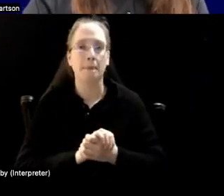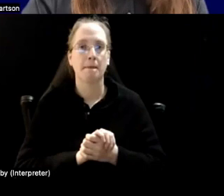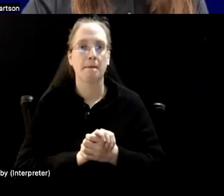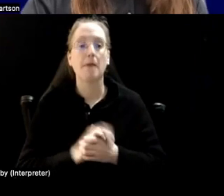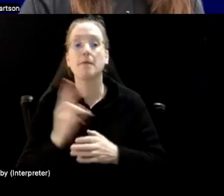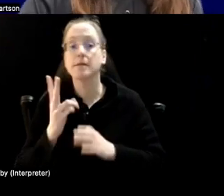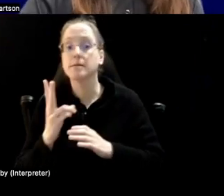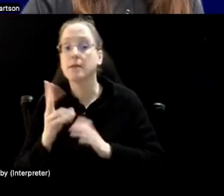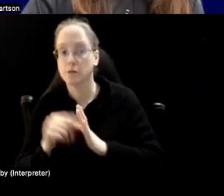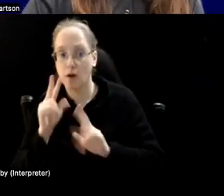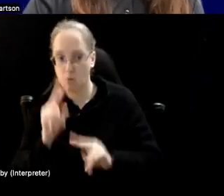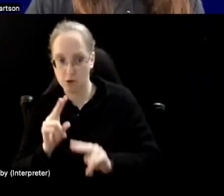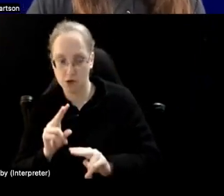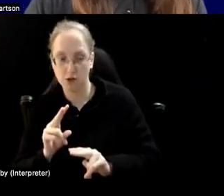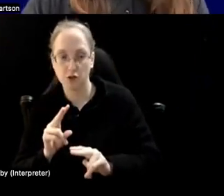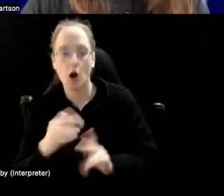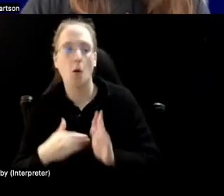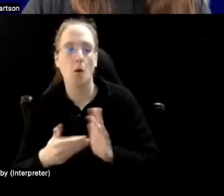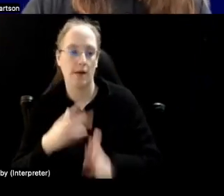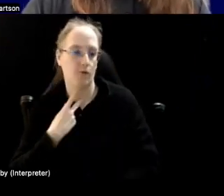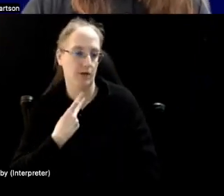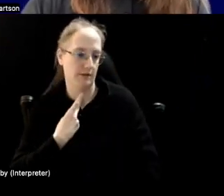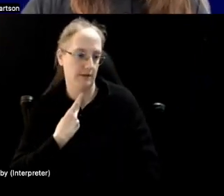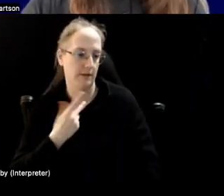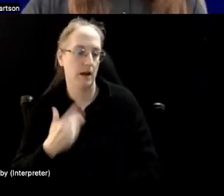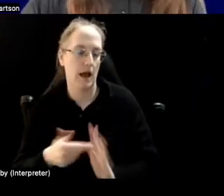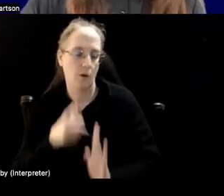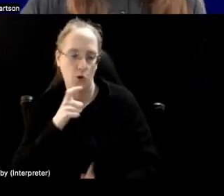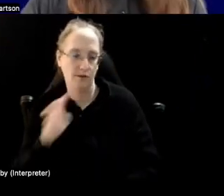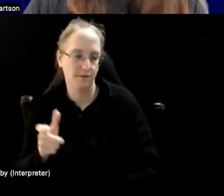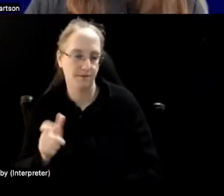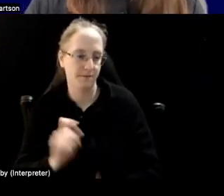with the voice and the words as well.